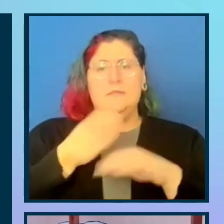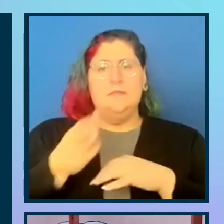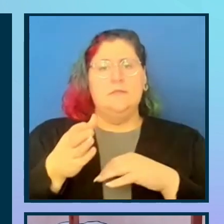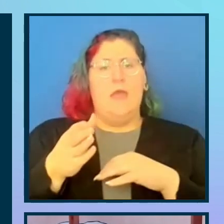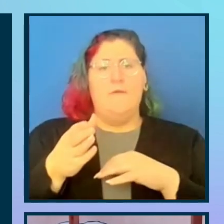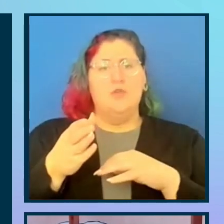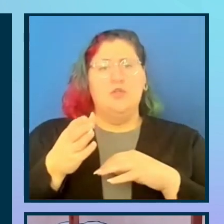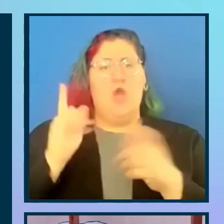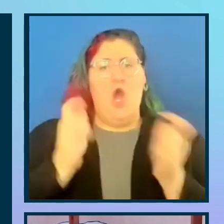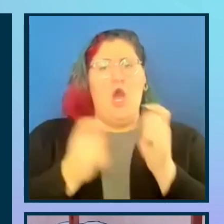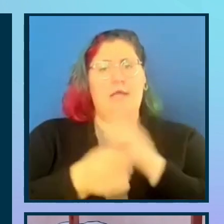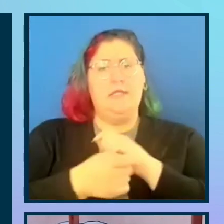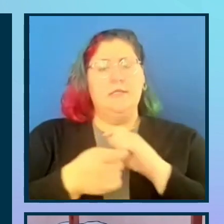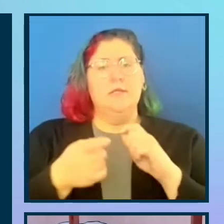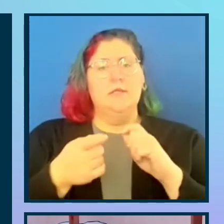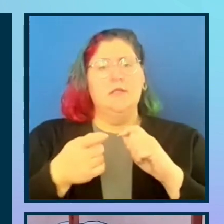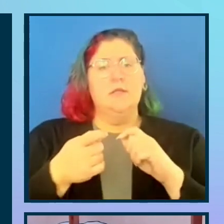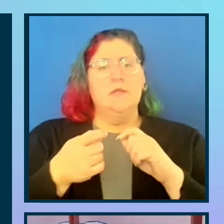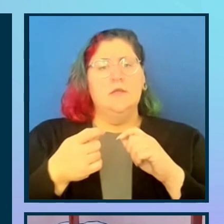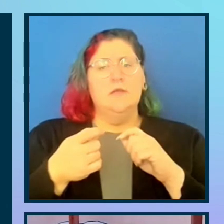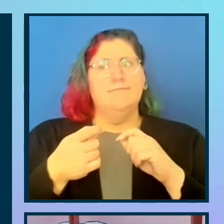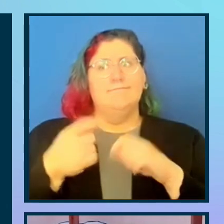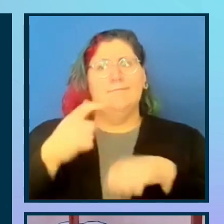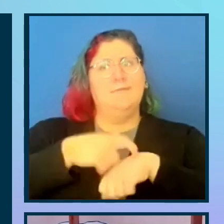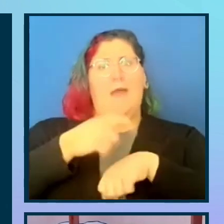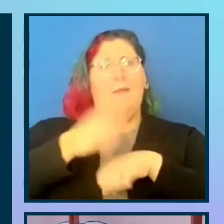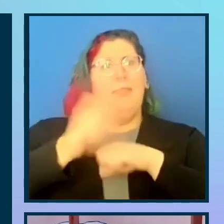"and spend a long time fixing those problems," right?